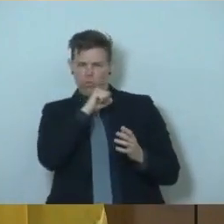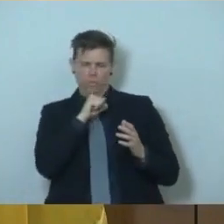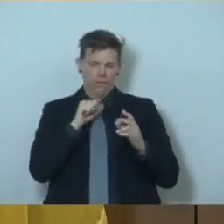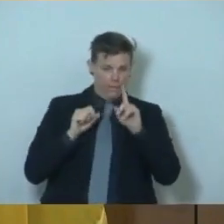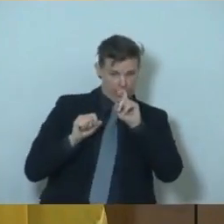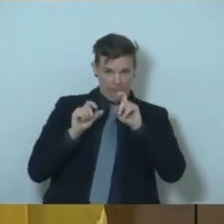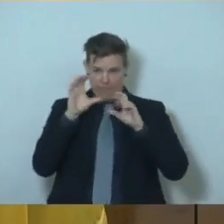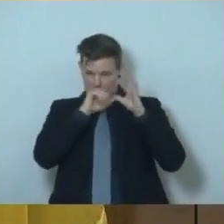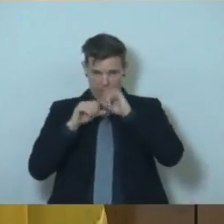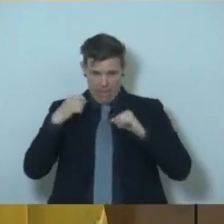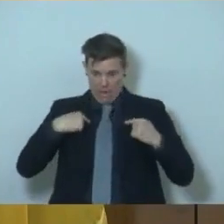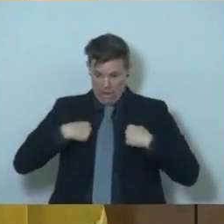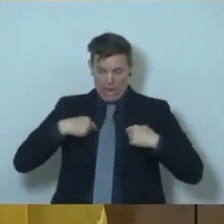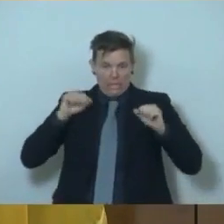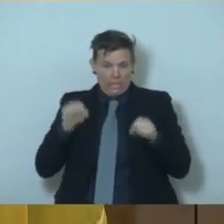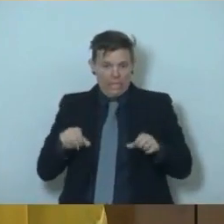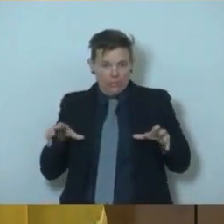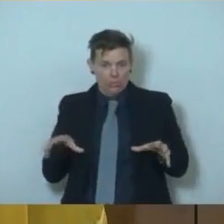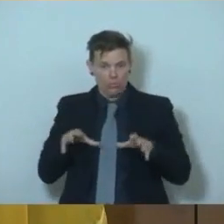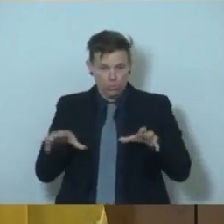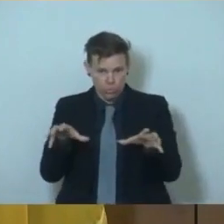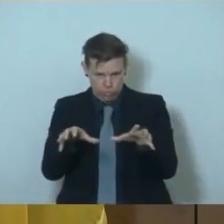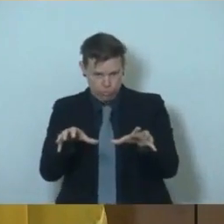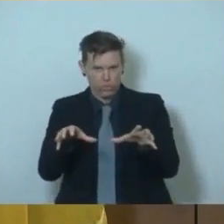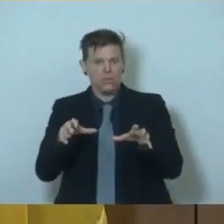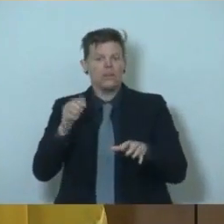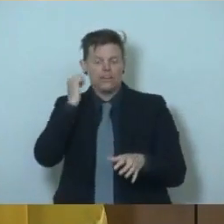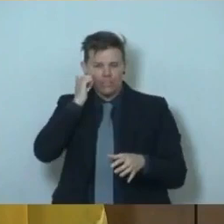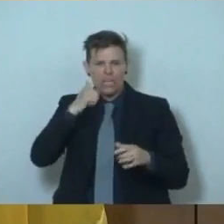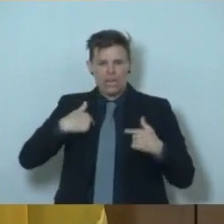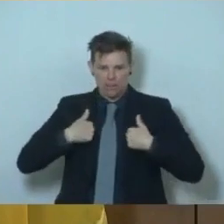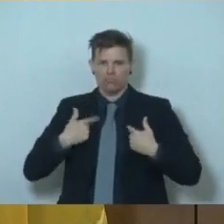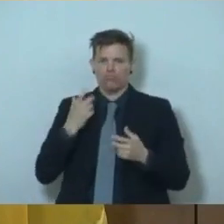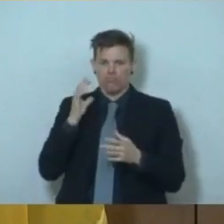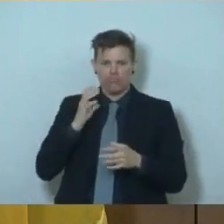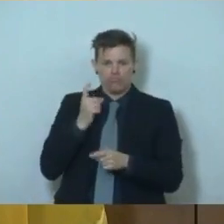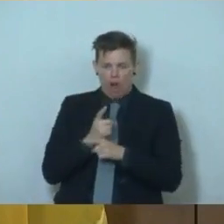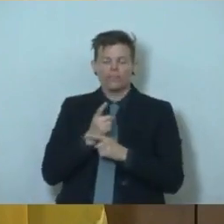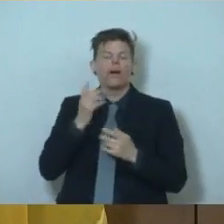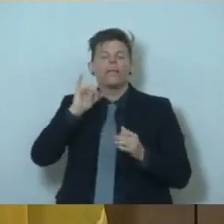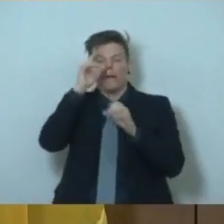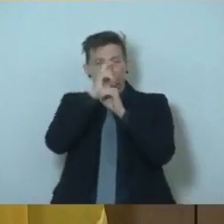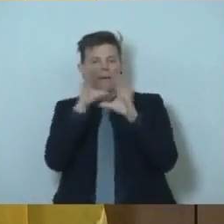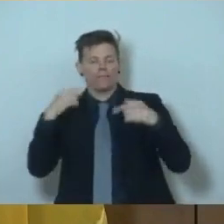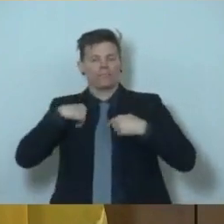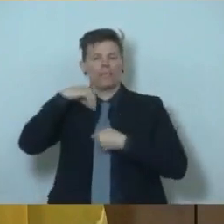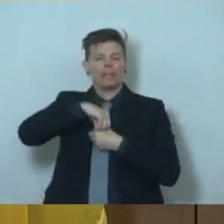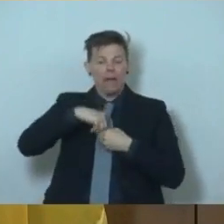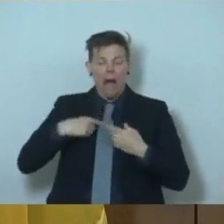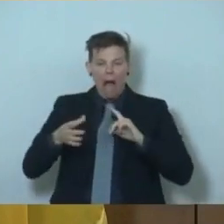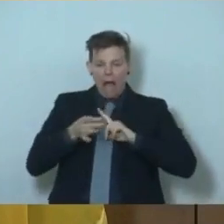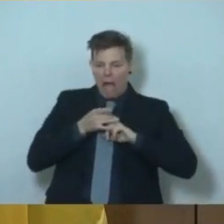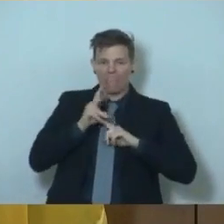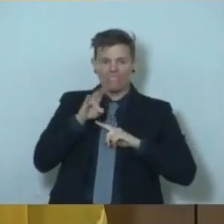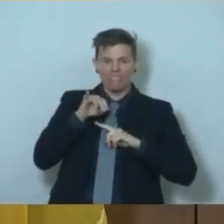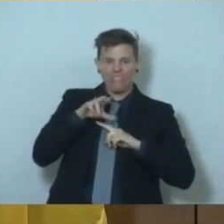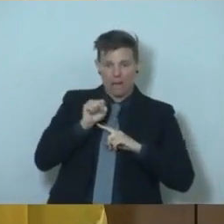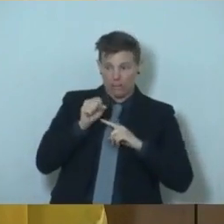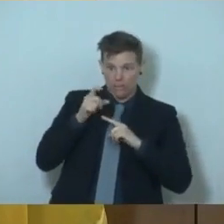YOU HAVE TO TREA EVERY, EVERYTHING YOU DO EVERY DAY AS IF YOU HAVE THE VIRUS.